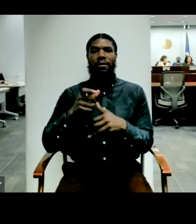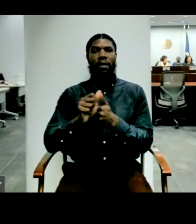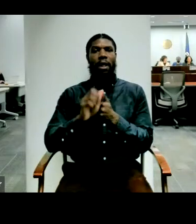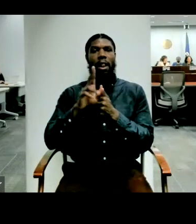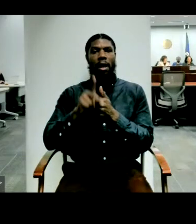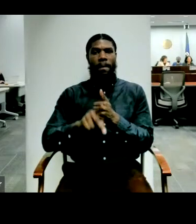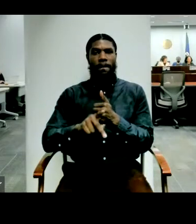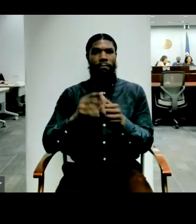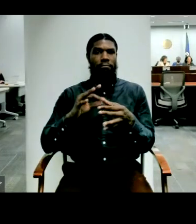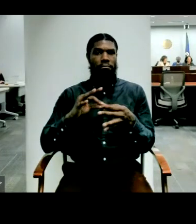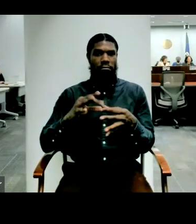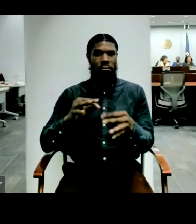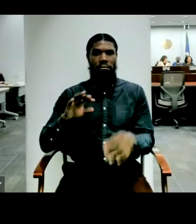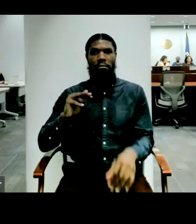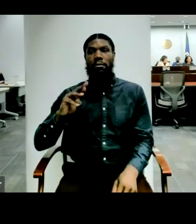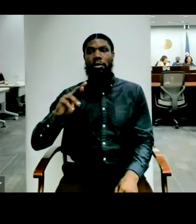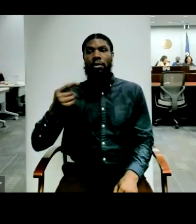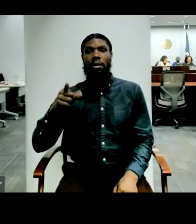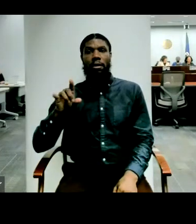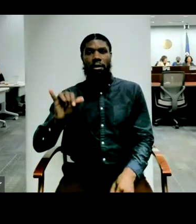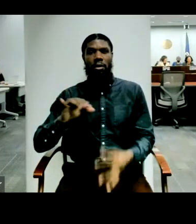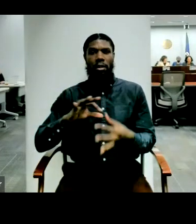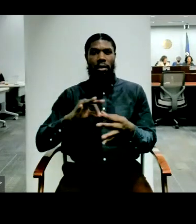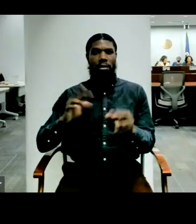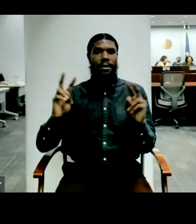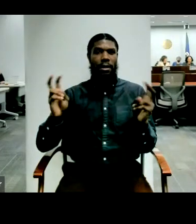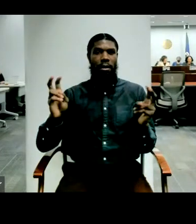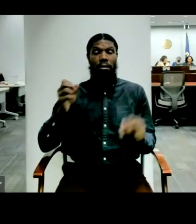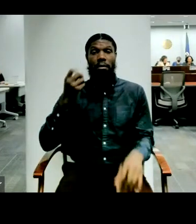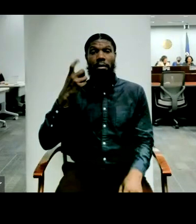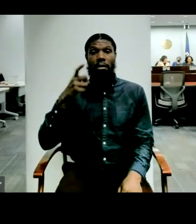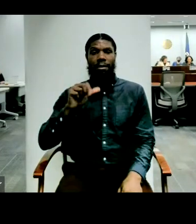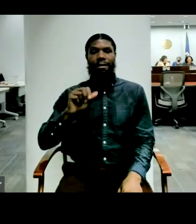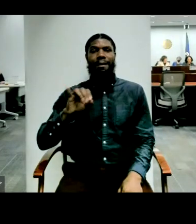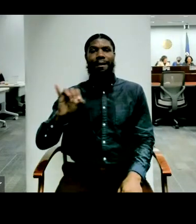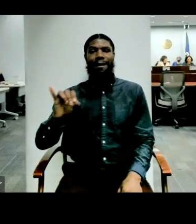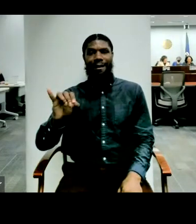um Mr. Gay on that, because I find it, you know, Artificial Intelligence has been a